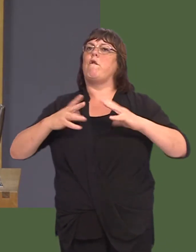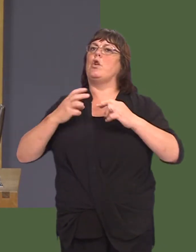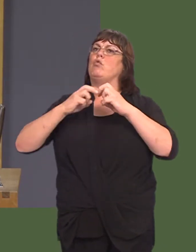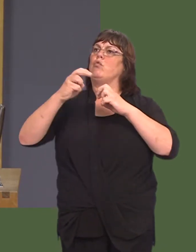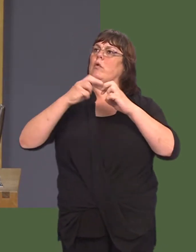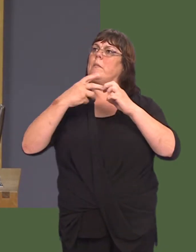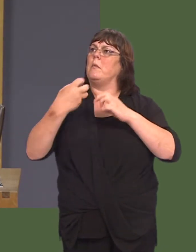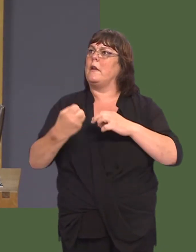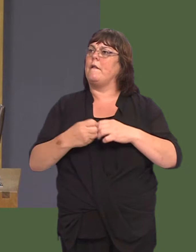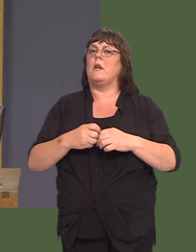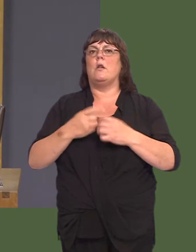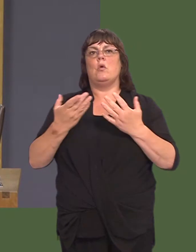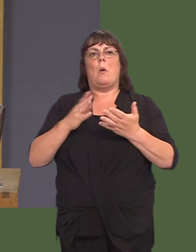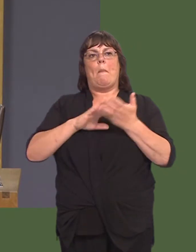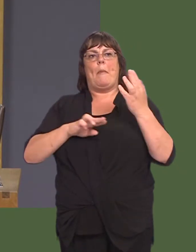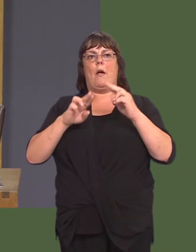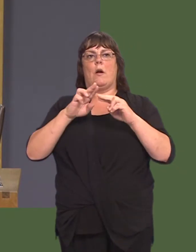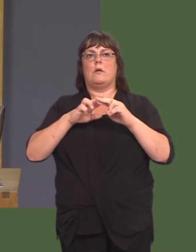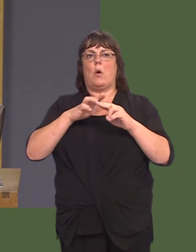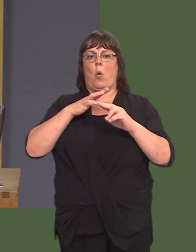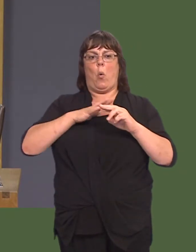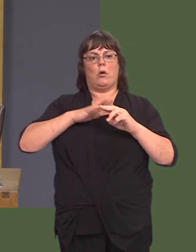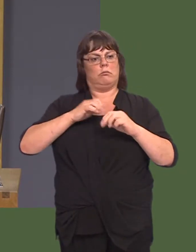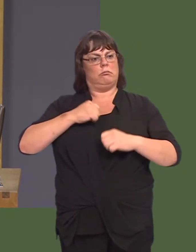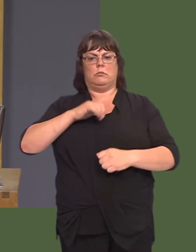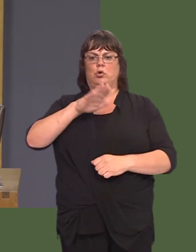so itís not surprising that parents who want to have their children taught through the